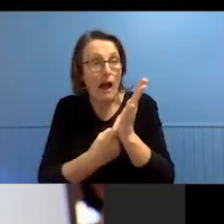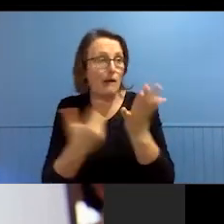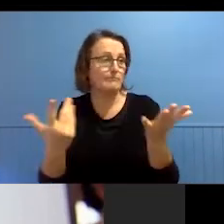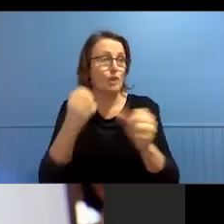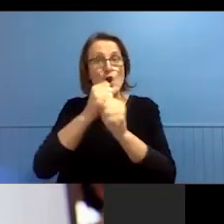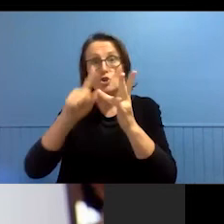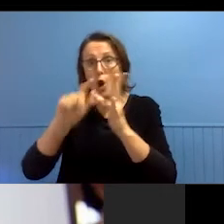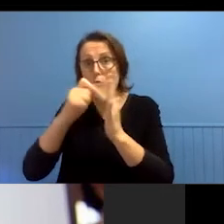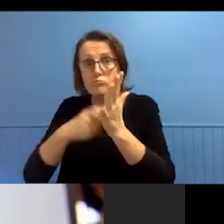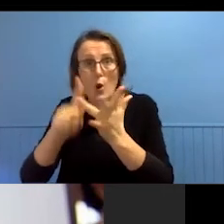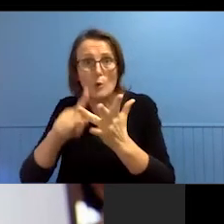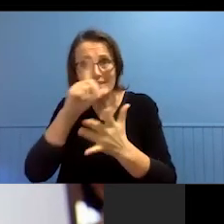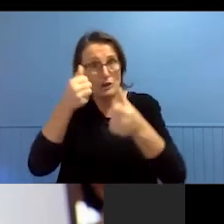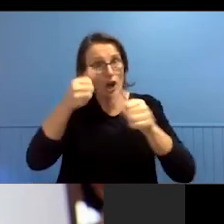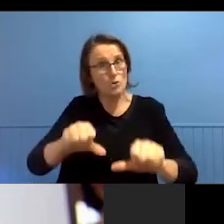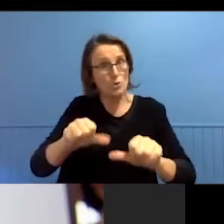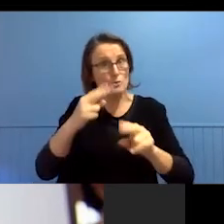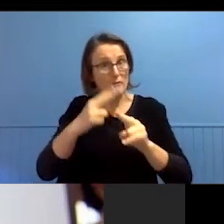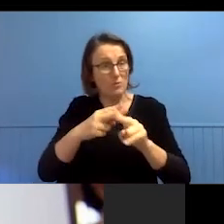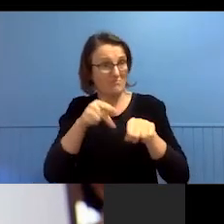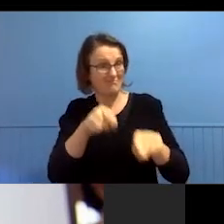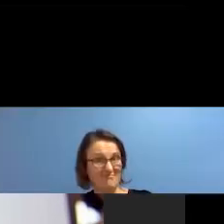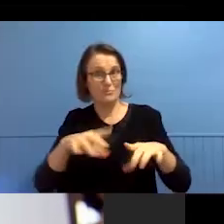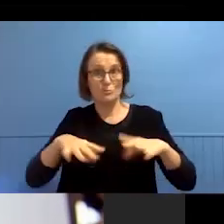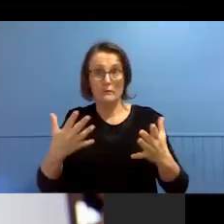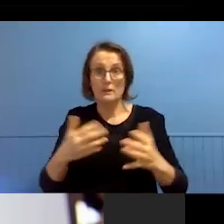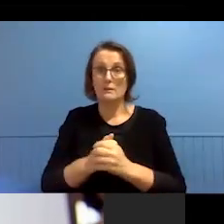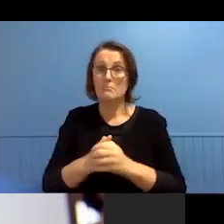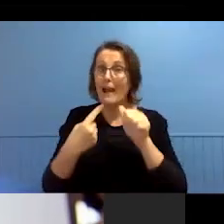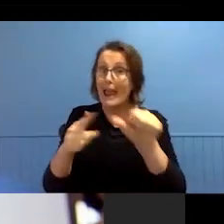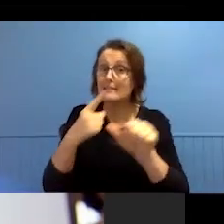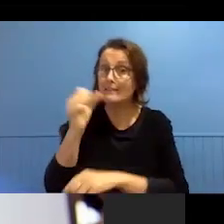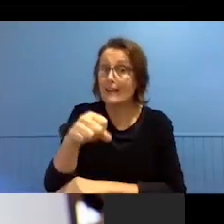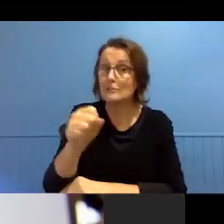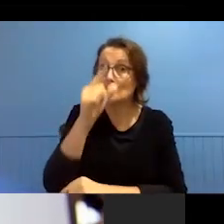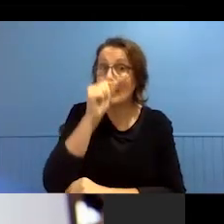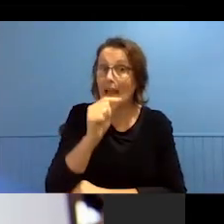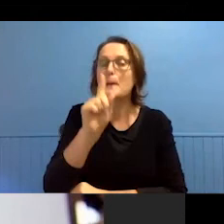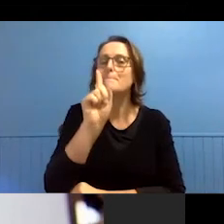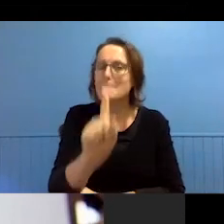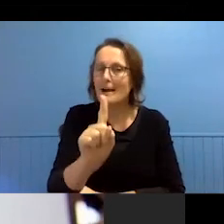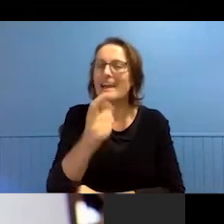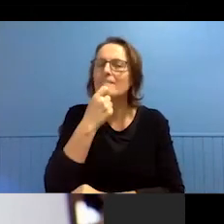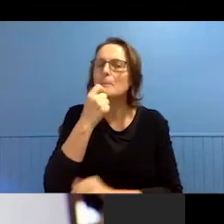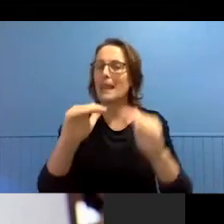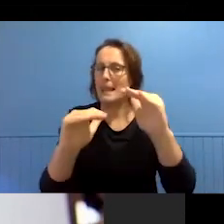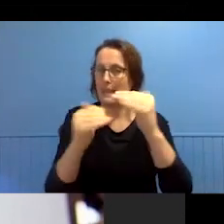I use these for my stream as they are?" The short answer to that is, yes, urk, but there are some limitations. The first thing to that